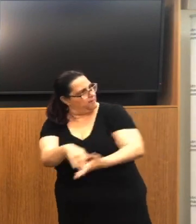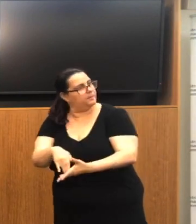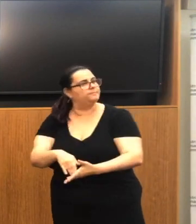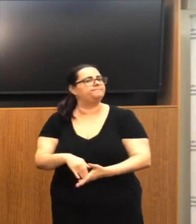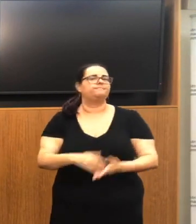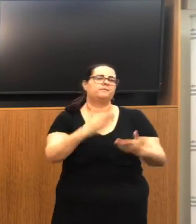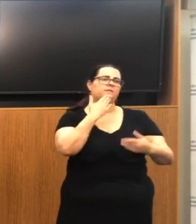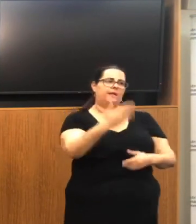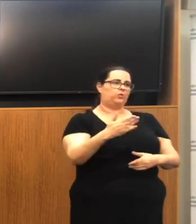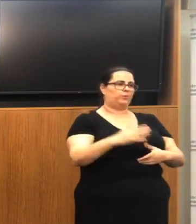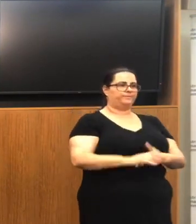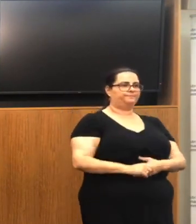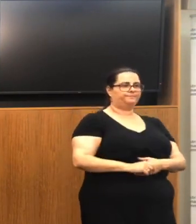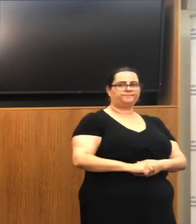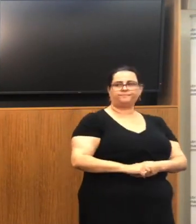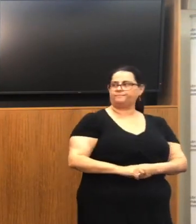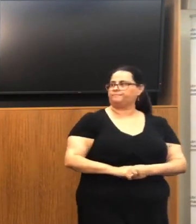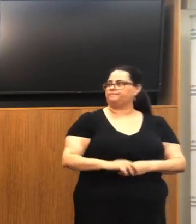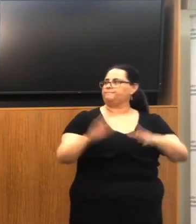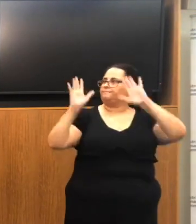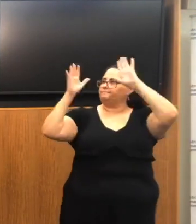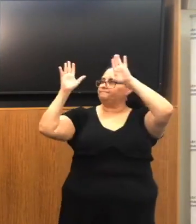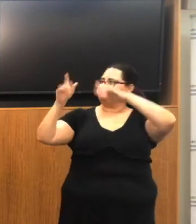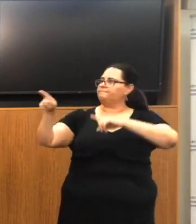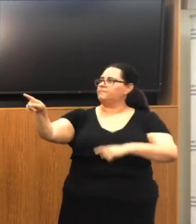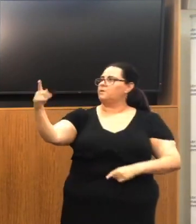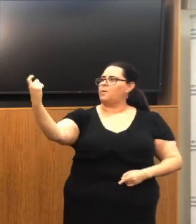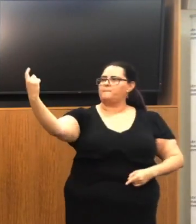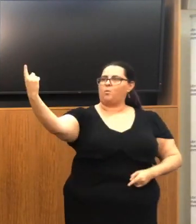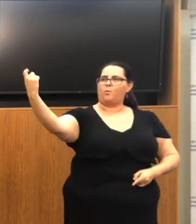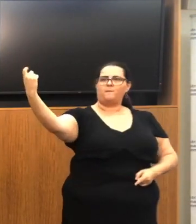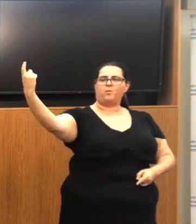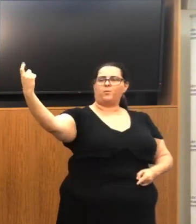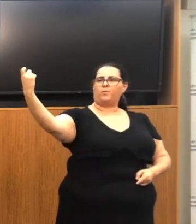(audience clapping) One last question.